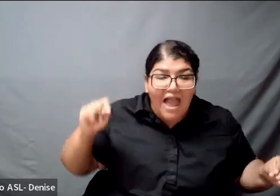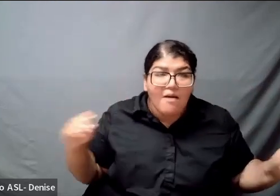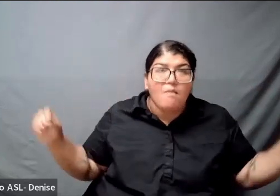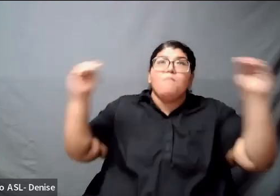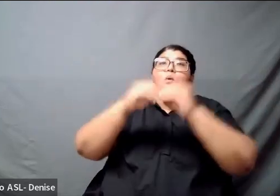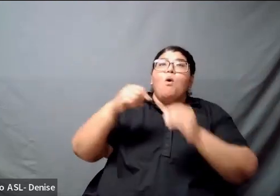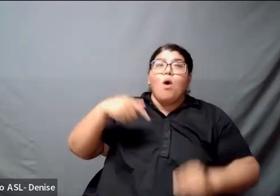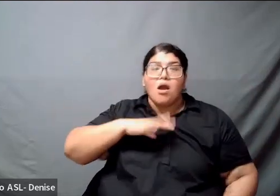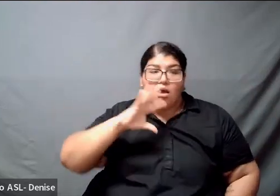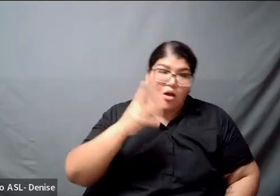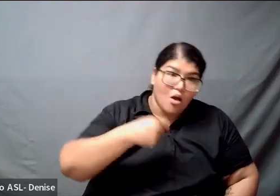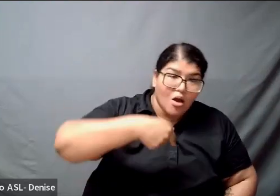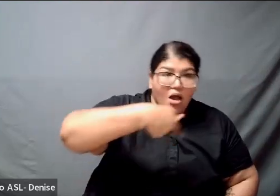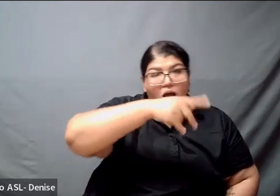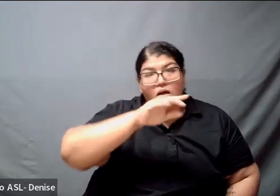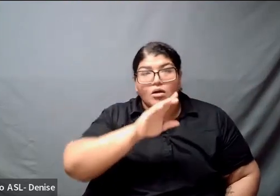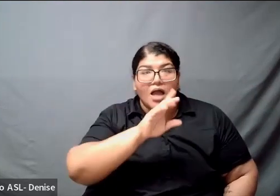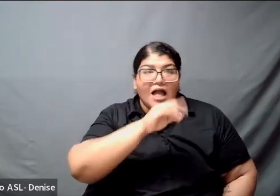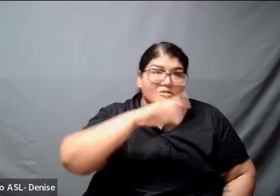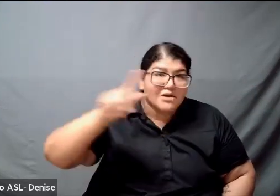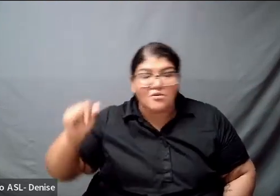Oh no. What is your next loud queer fat book?